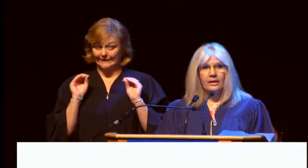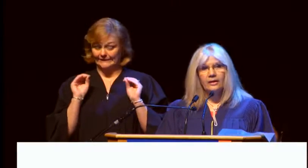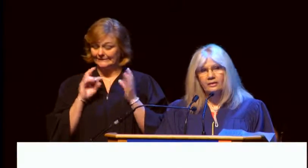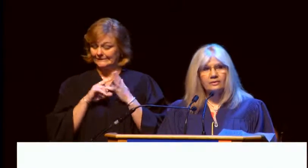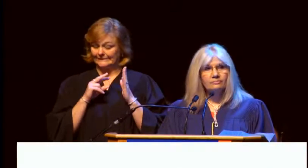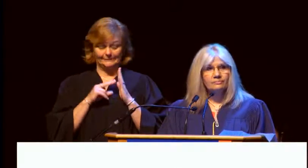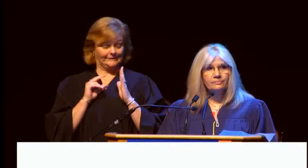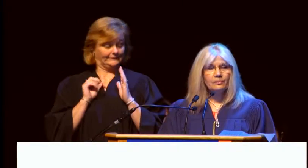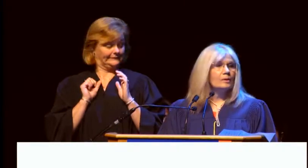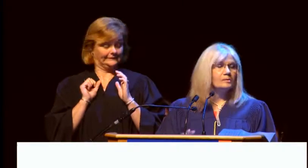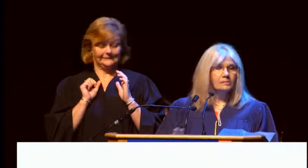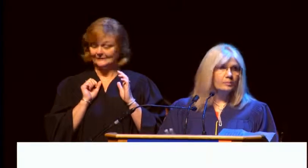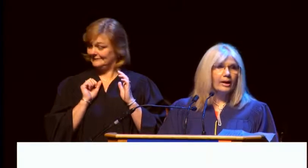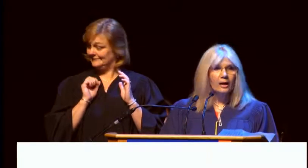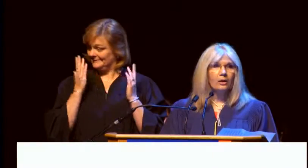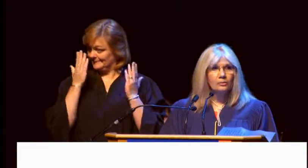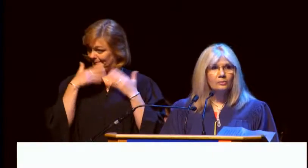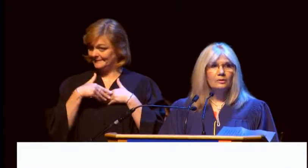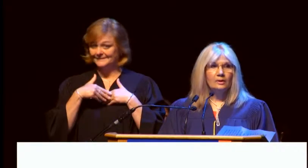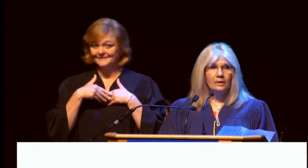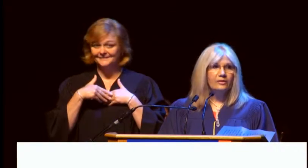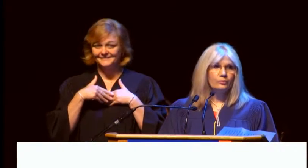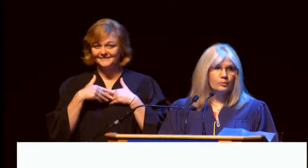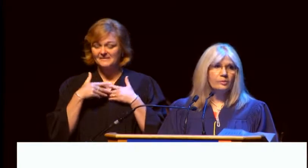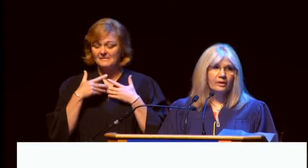AND THEN SOMEHOW LIFE WOULD BE BETTER.